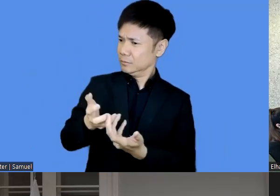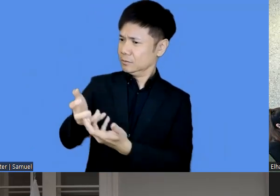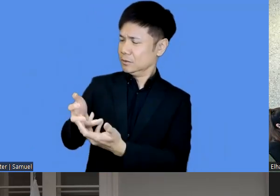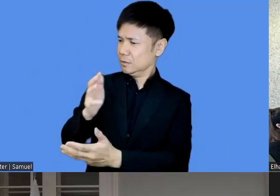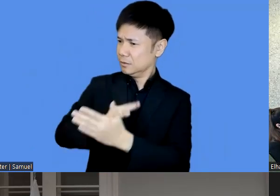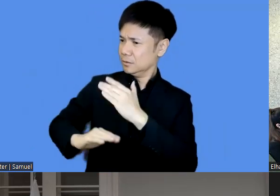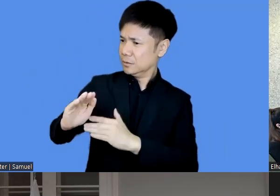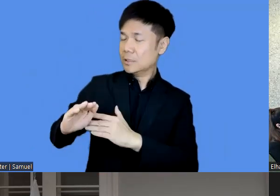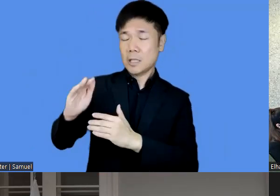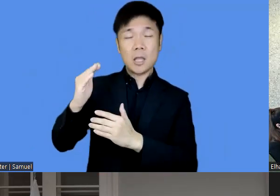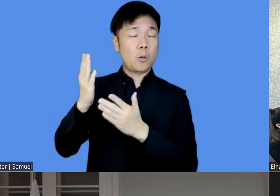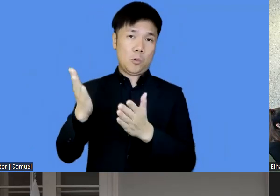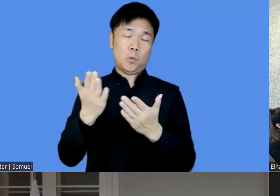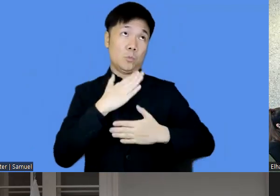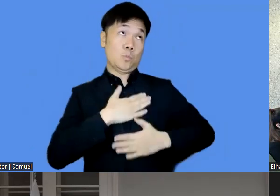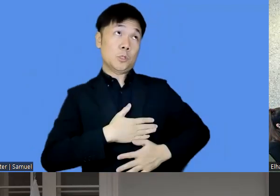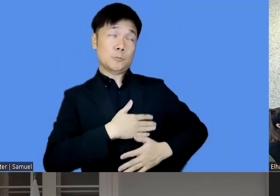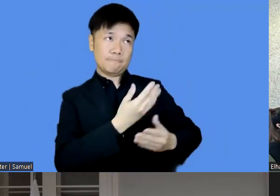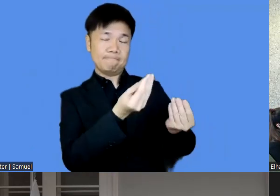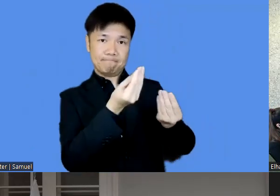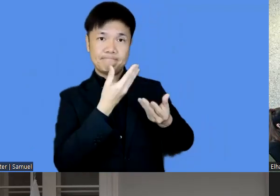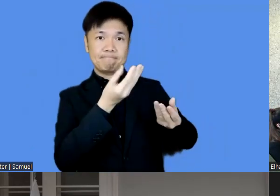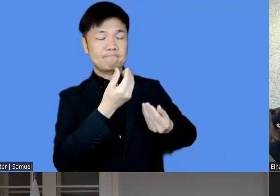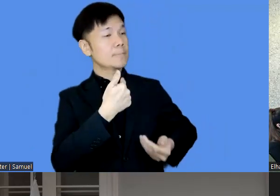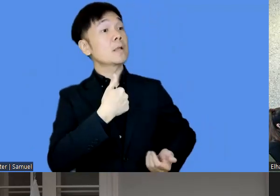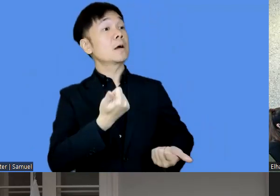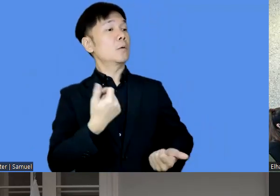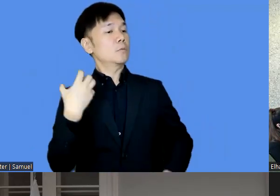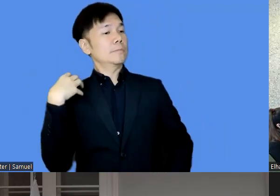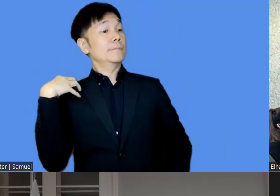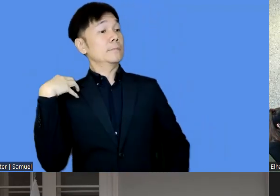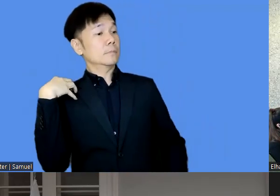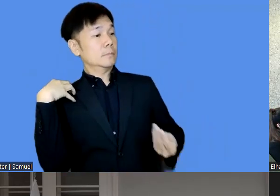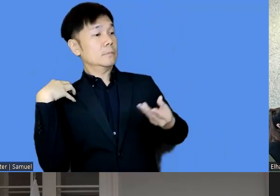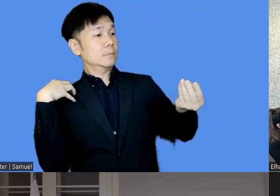how to do it appropriately by persons with disabilities.